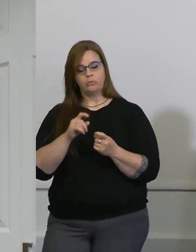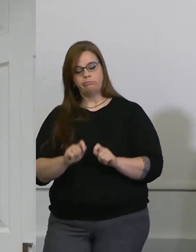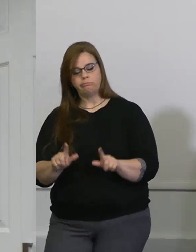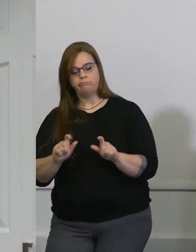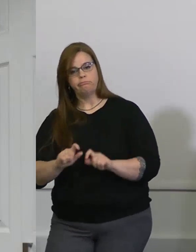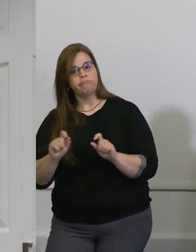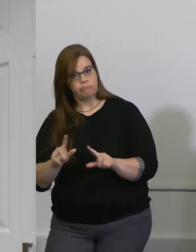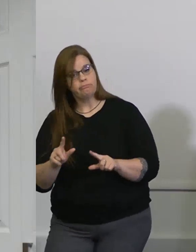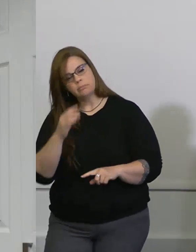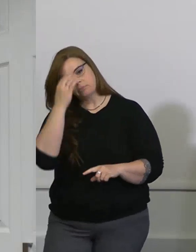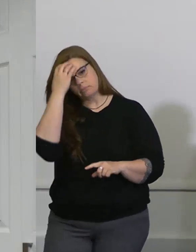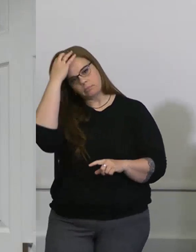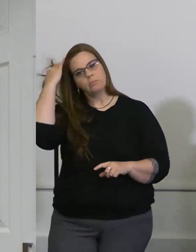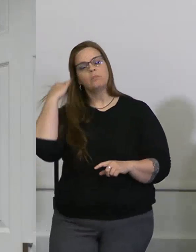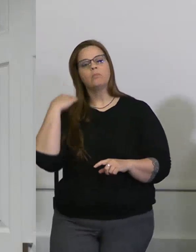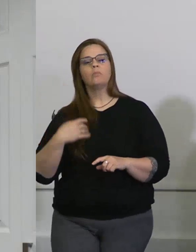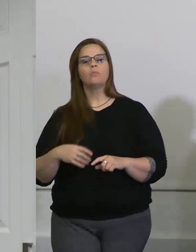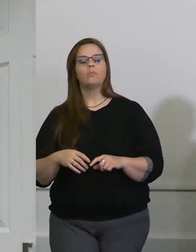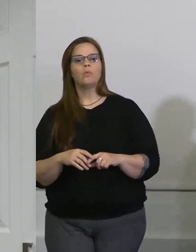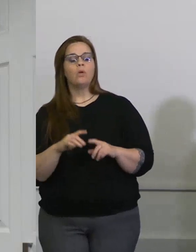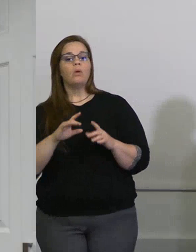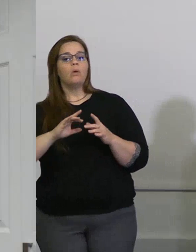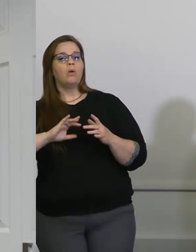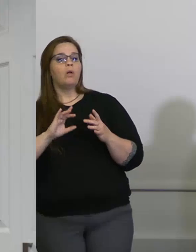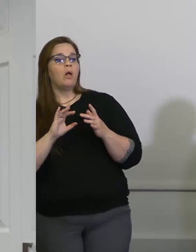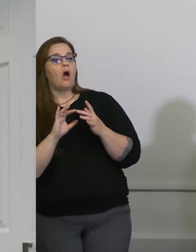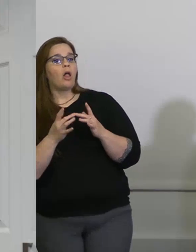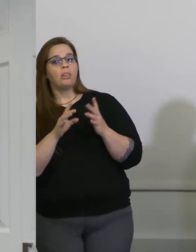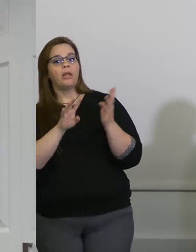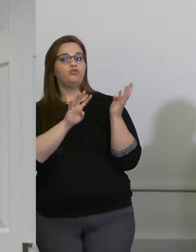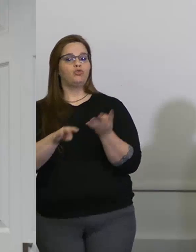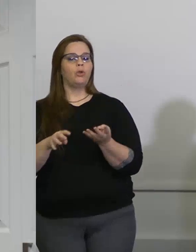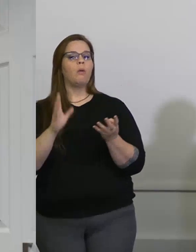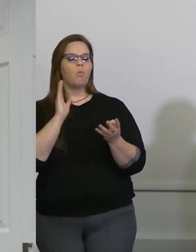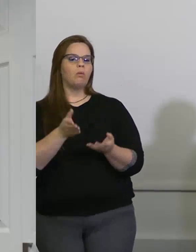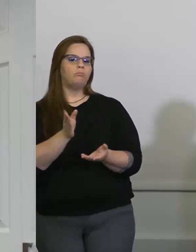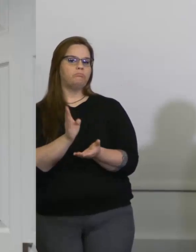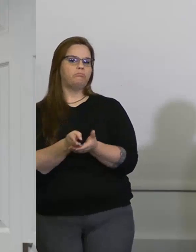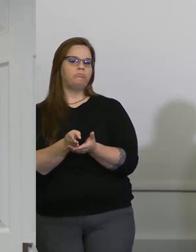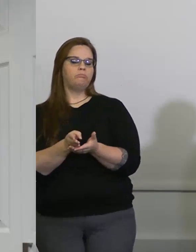We'll hang up the online stream after the discussion.